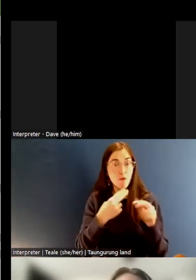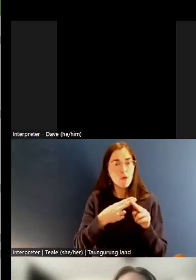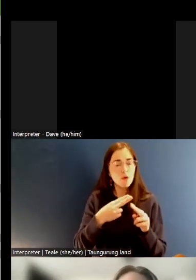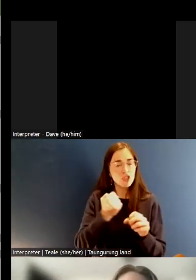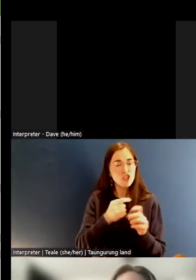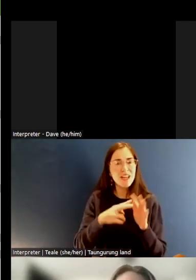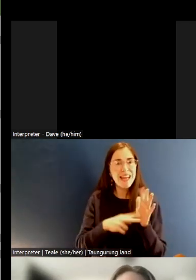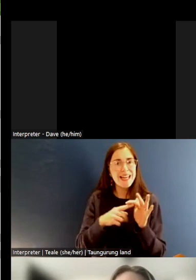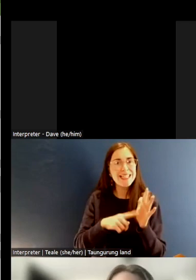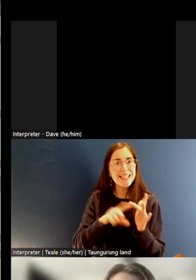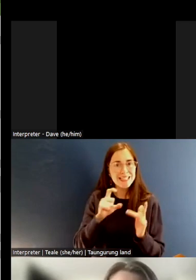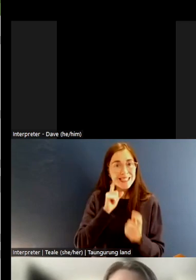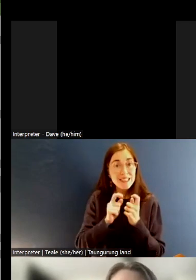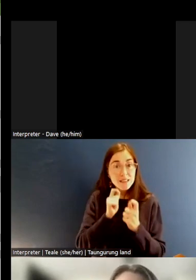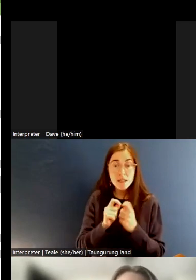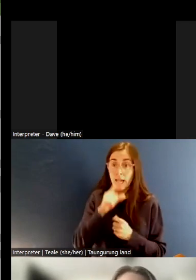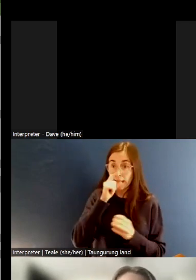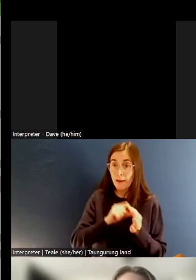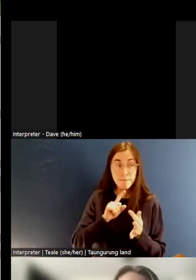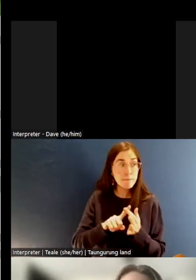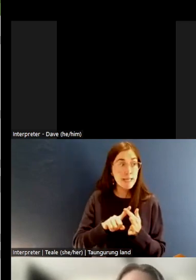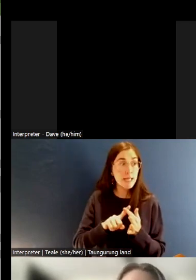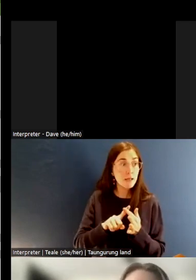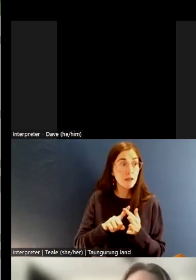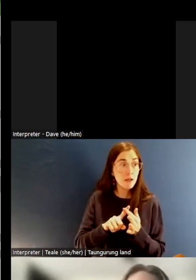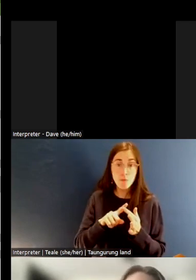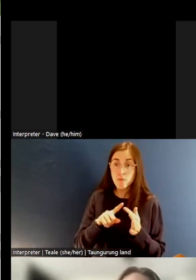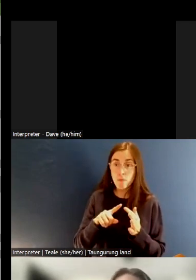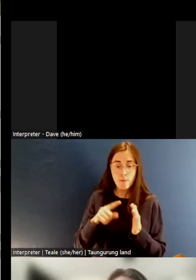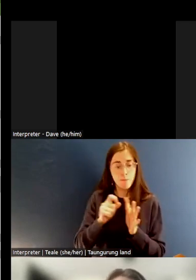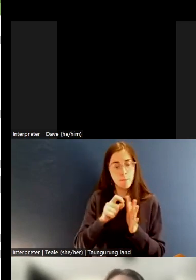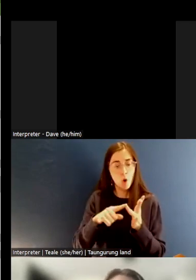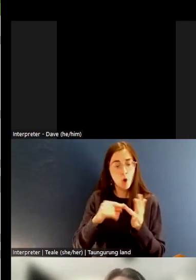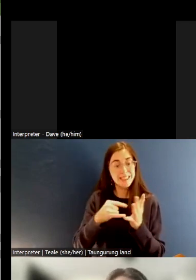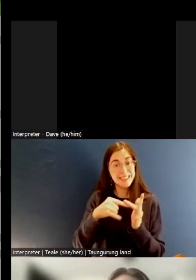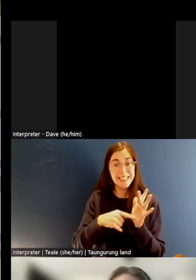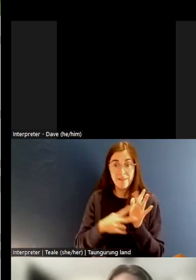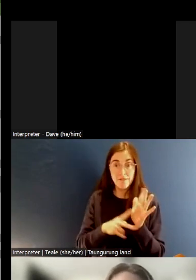So it can be positive and so there can be a variant found that explains the condition.